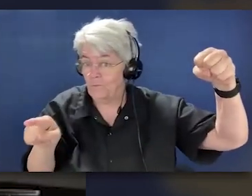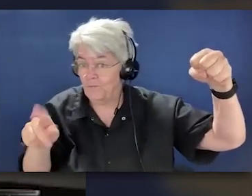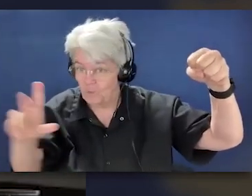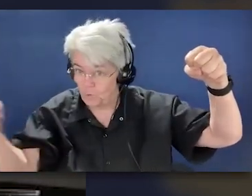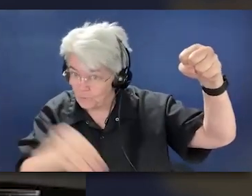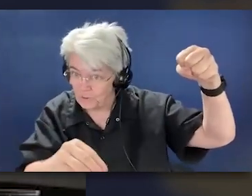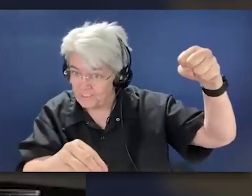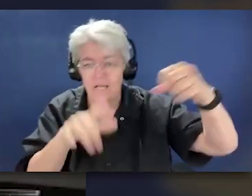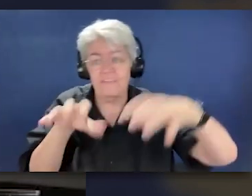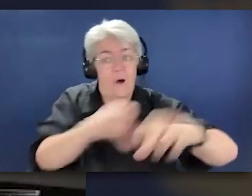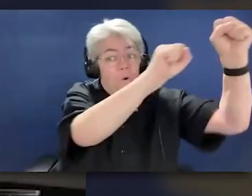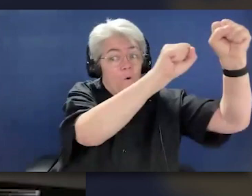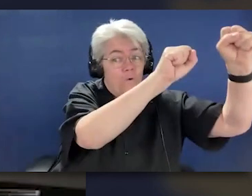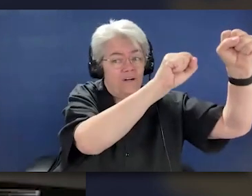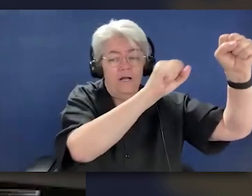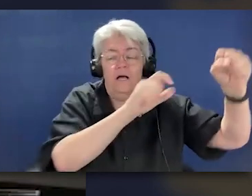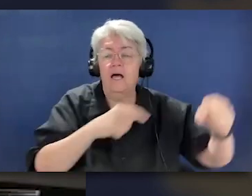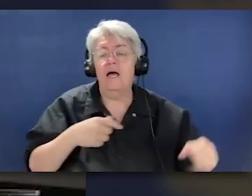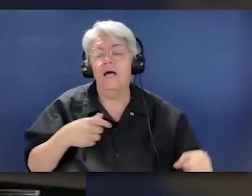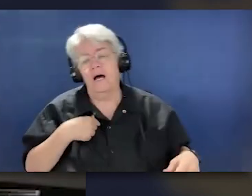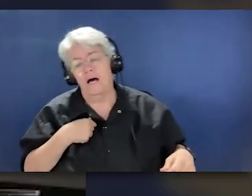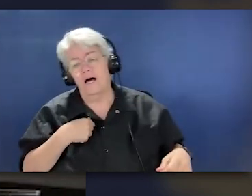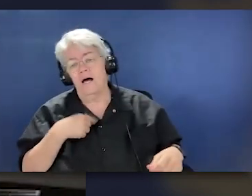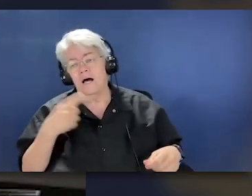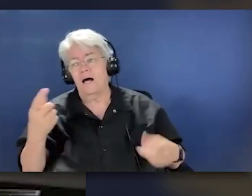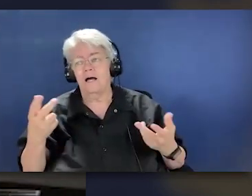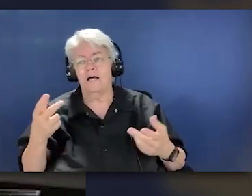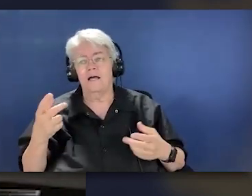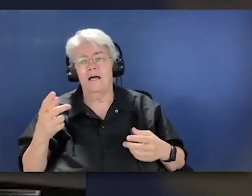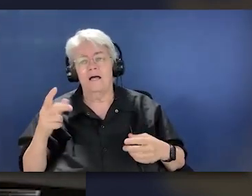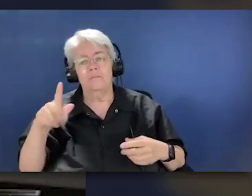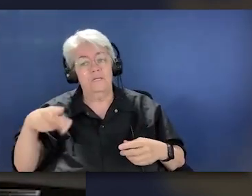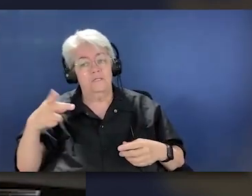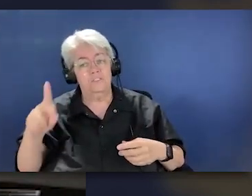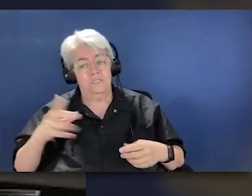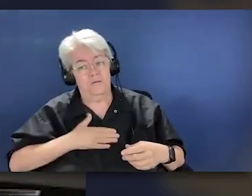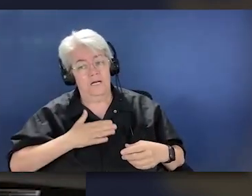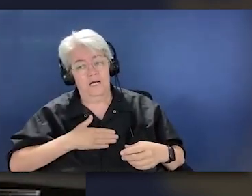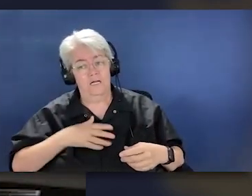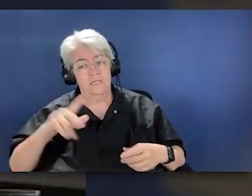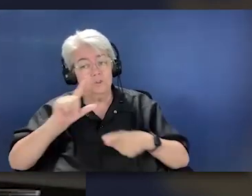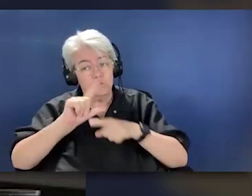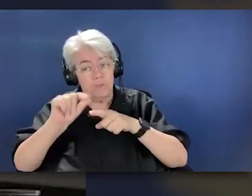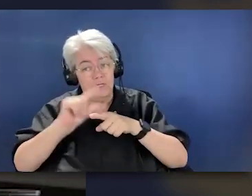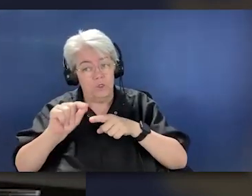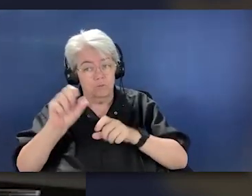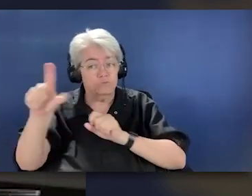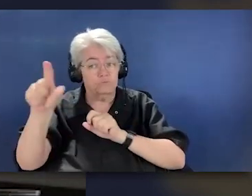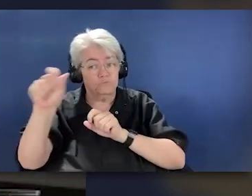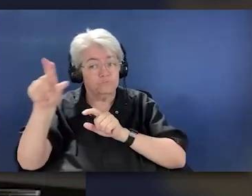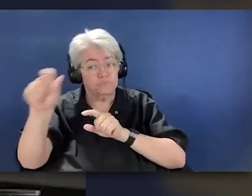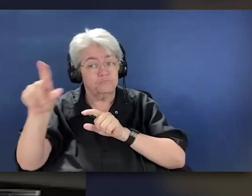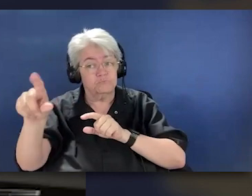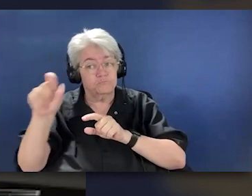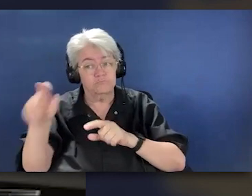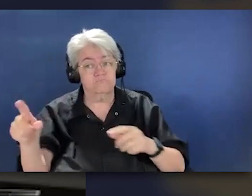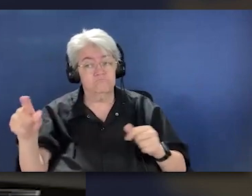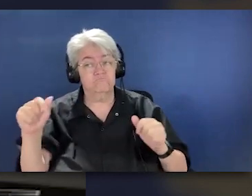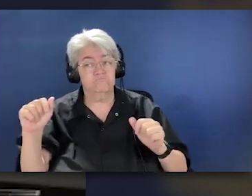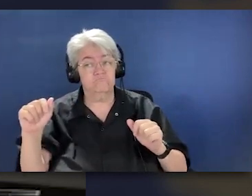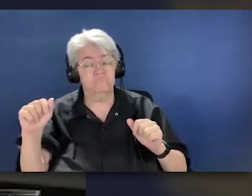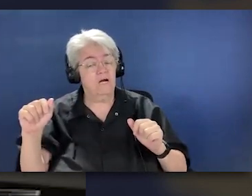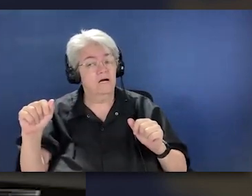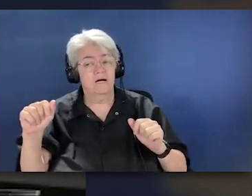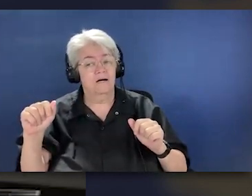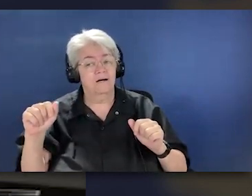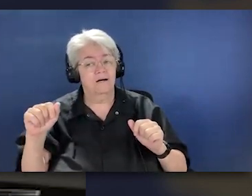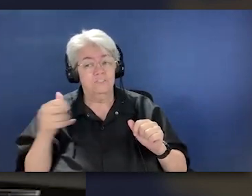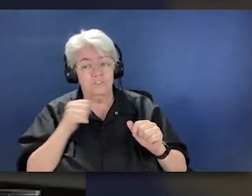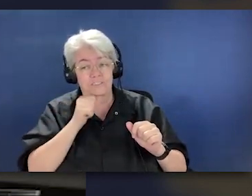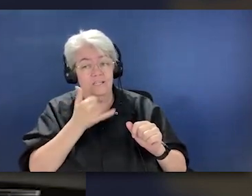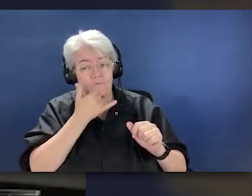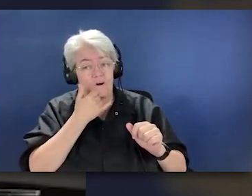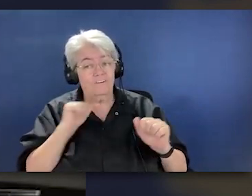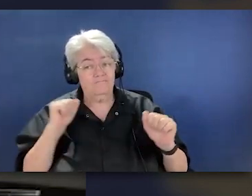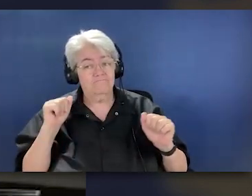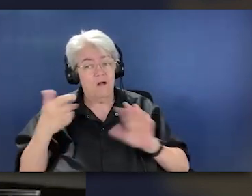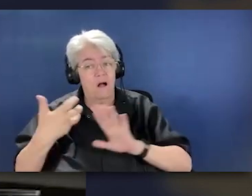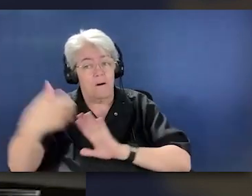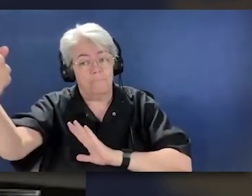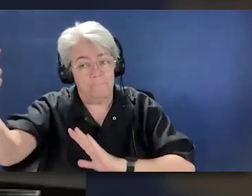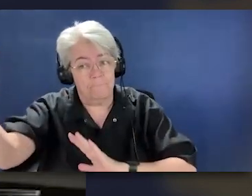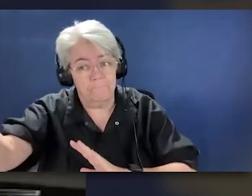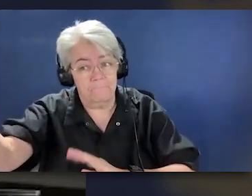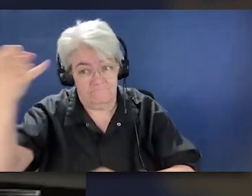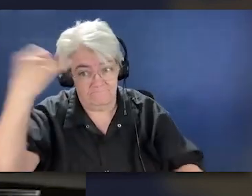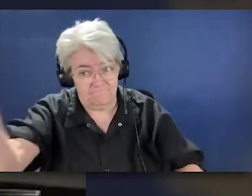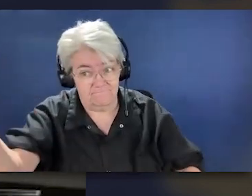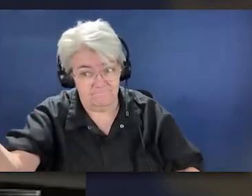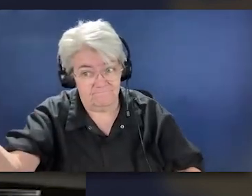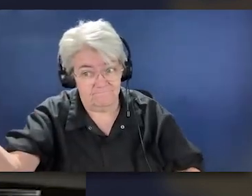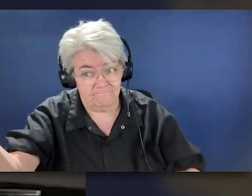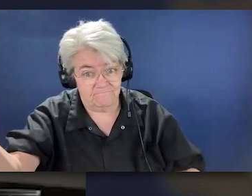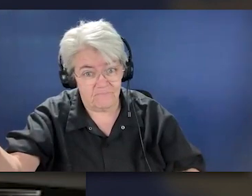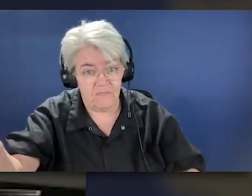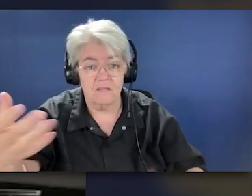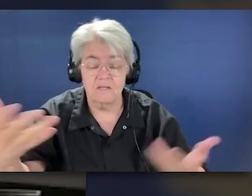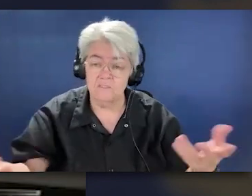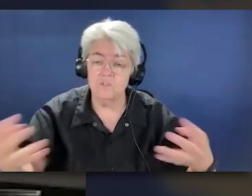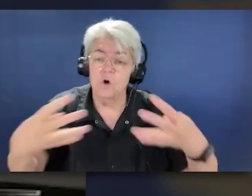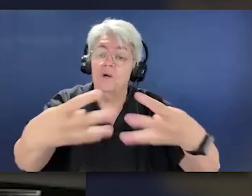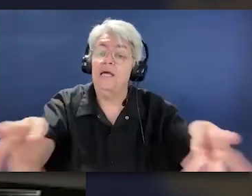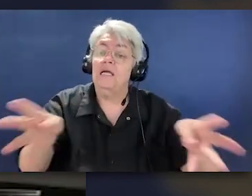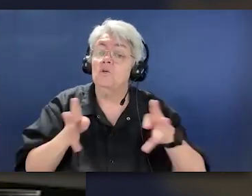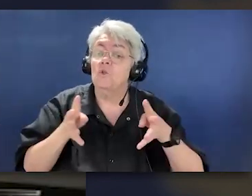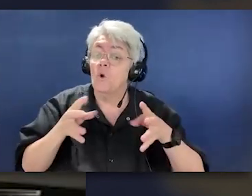did their own PhD on Twitter, she’s not wrong. In addition to enclosure happening in the last 10